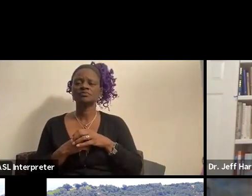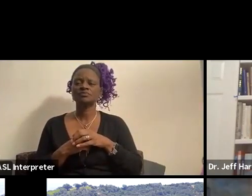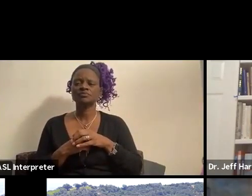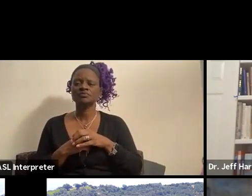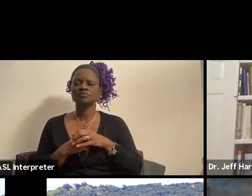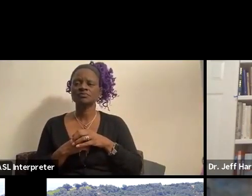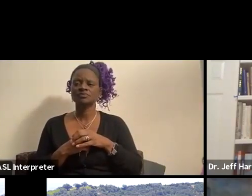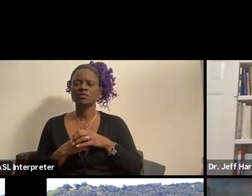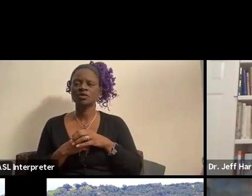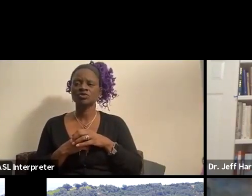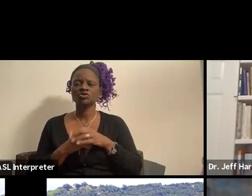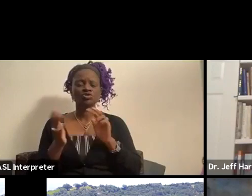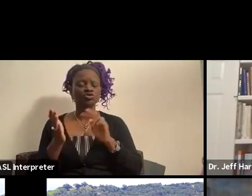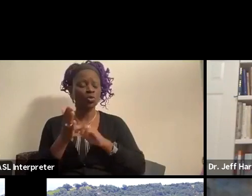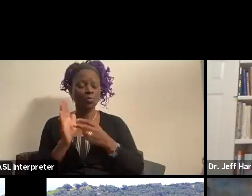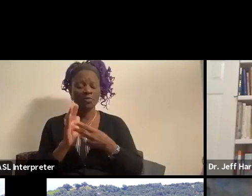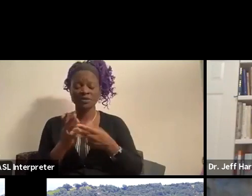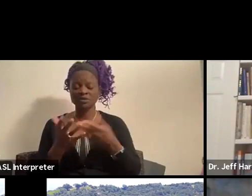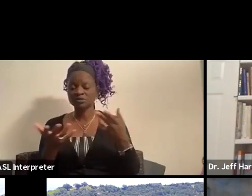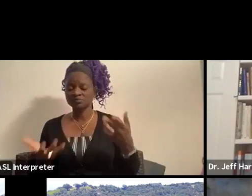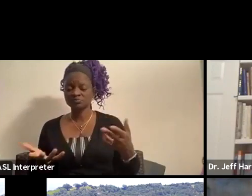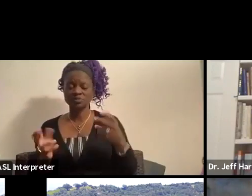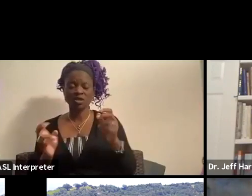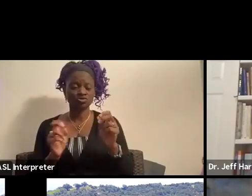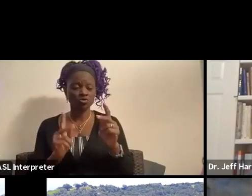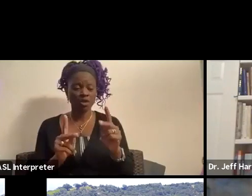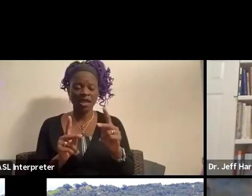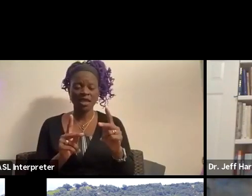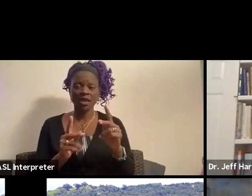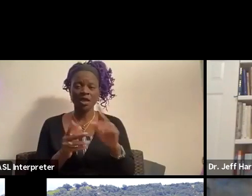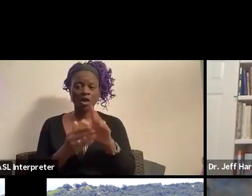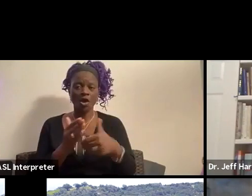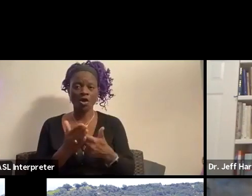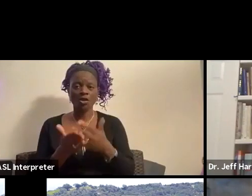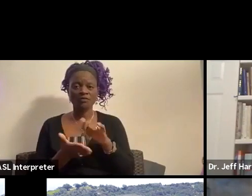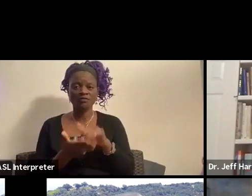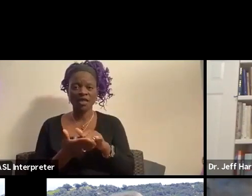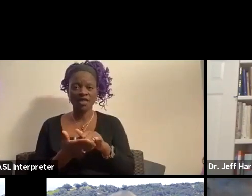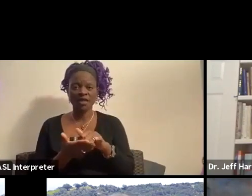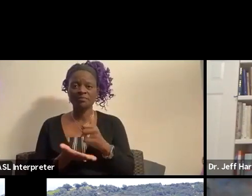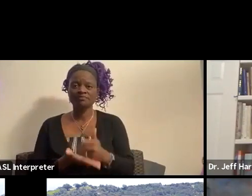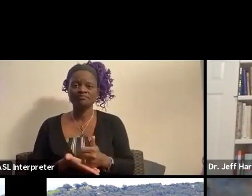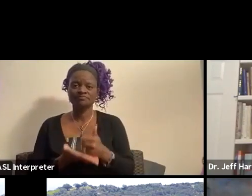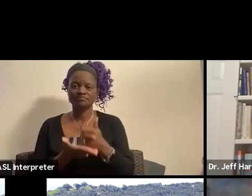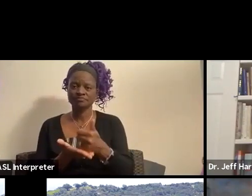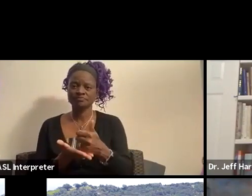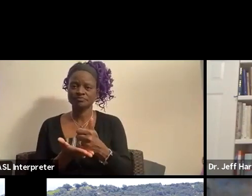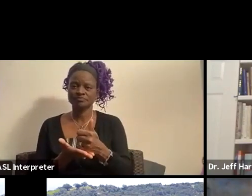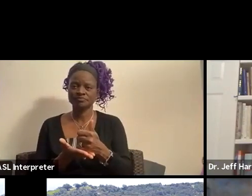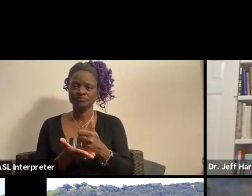to to reach their milestones. So I think all of these things combined. But, yes, that's true. There seems to be a little bit less